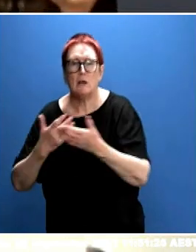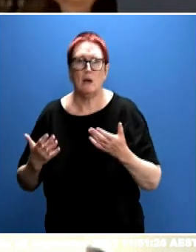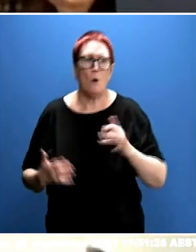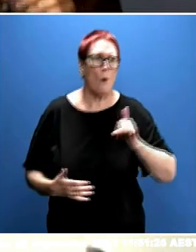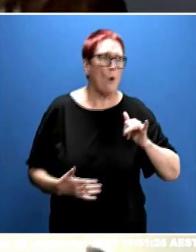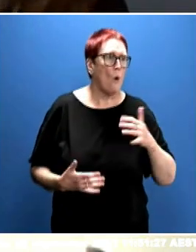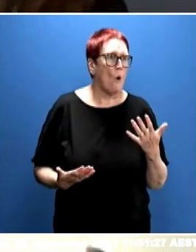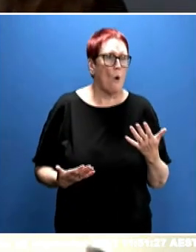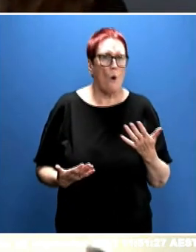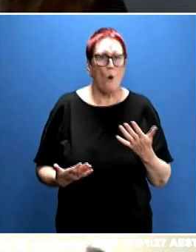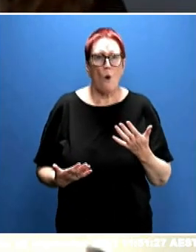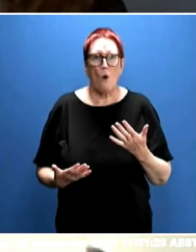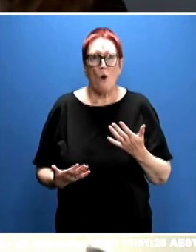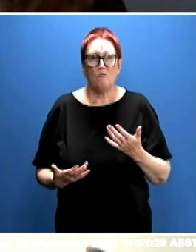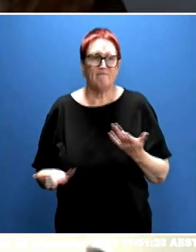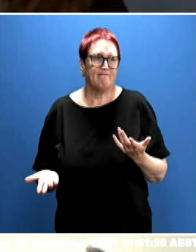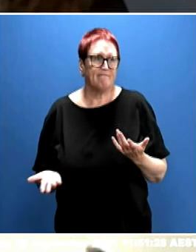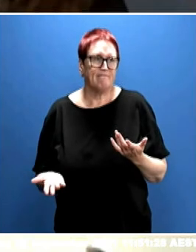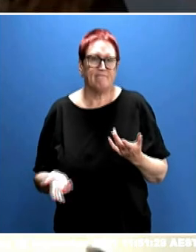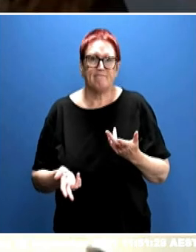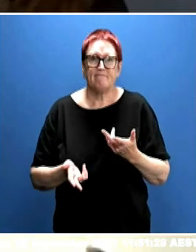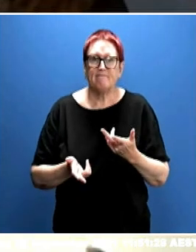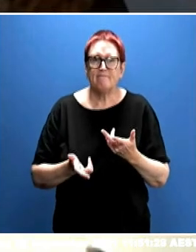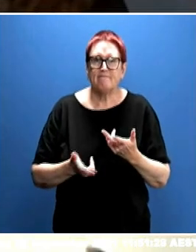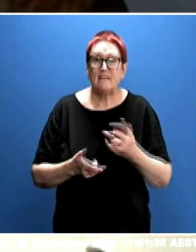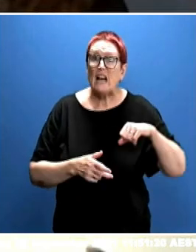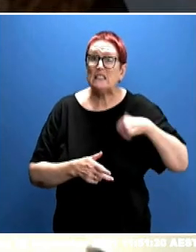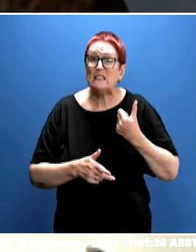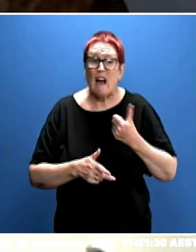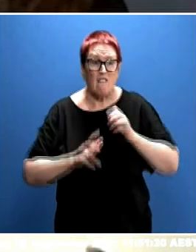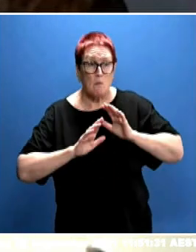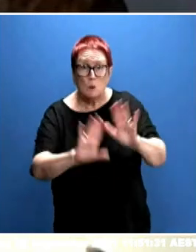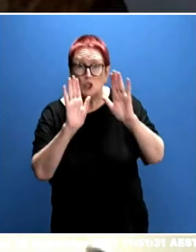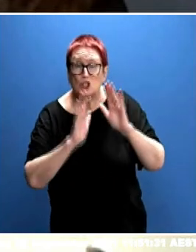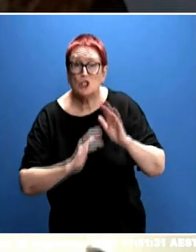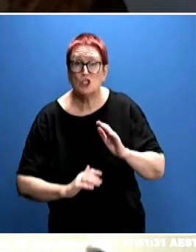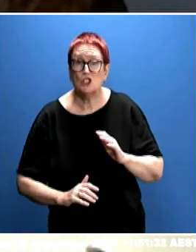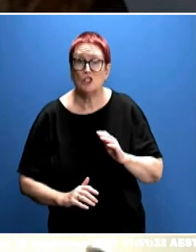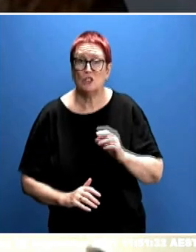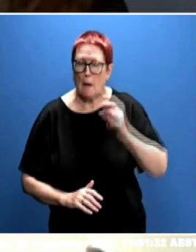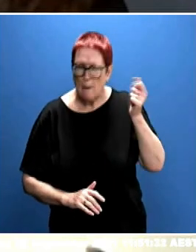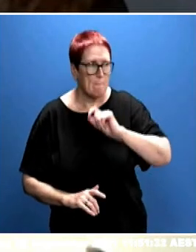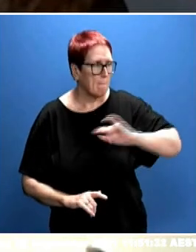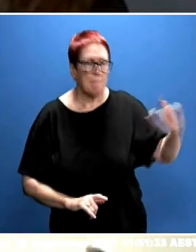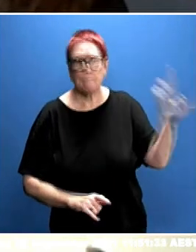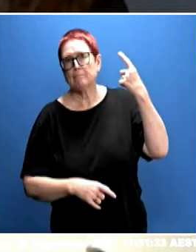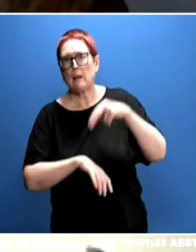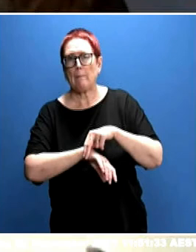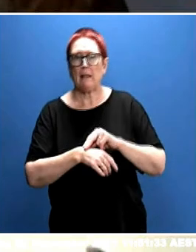or pushes a worker, the police are frequently called,